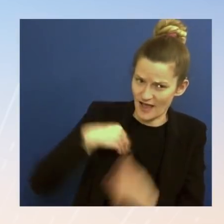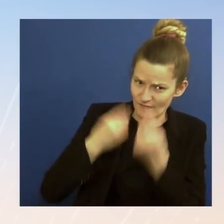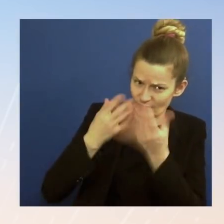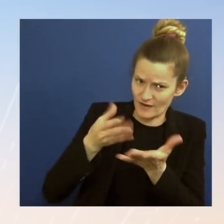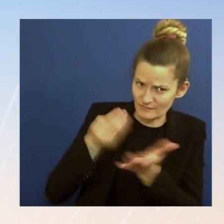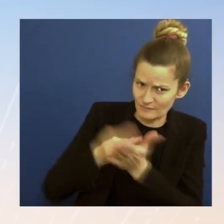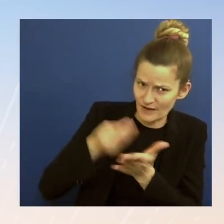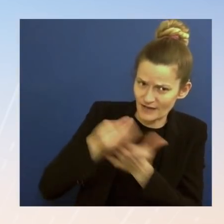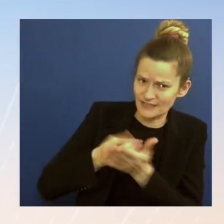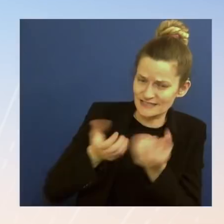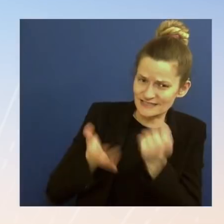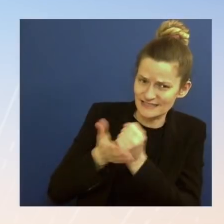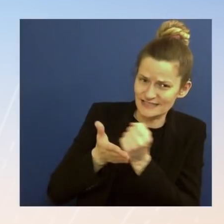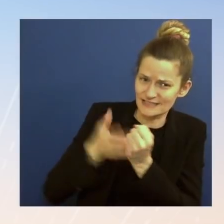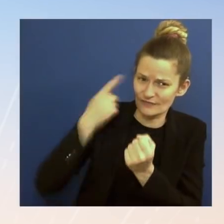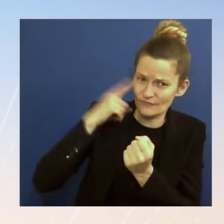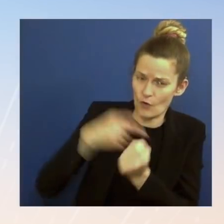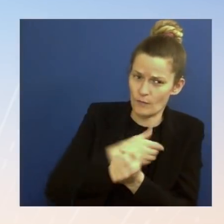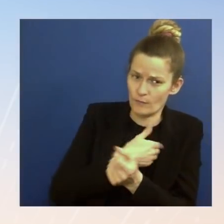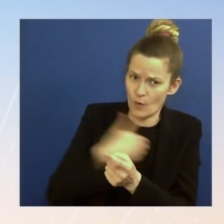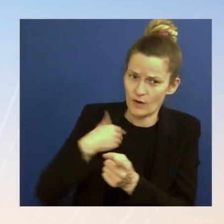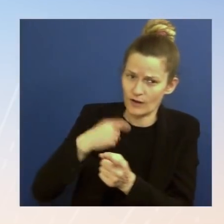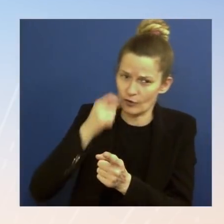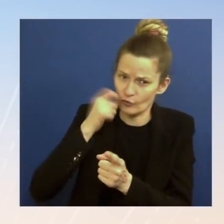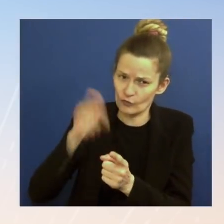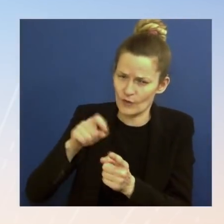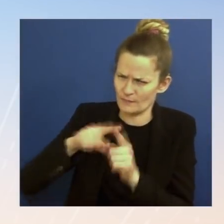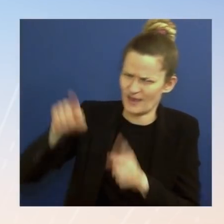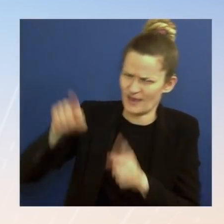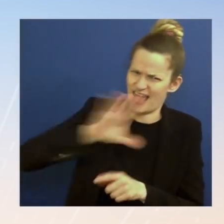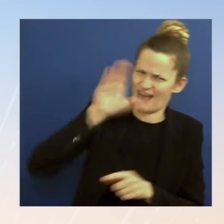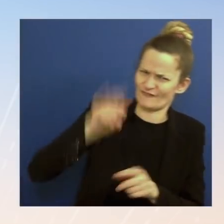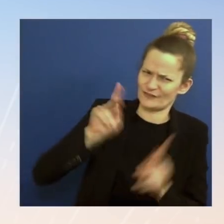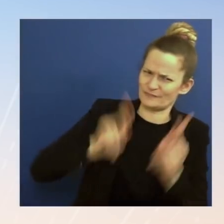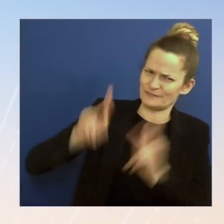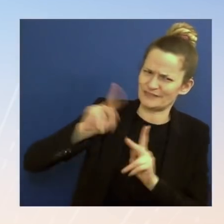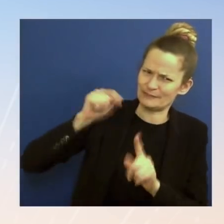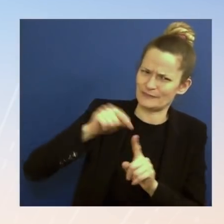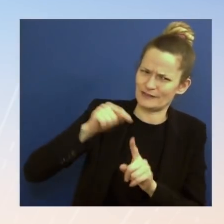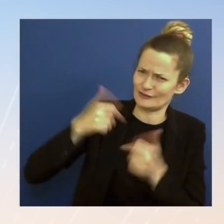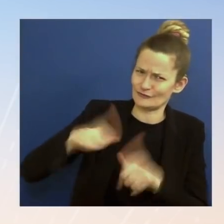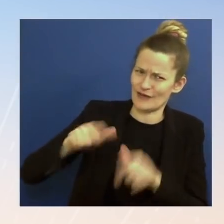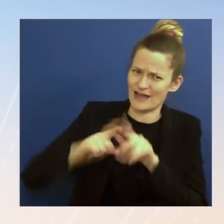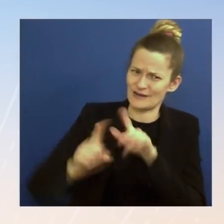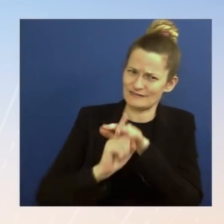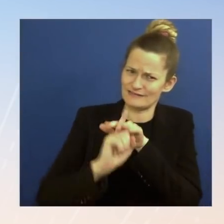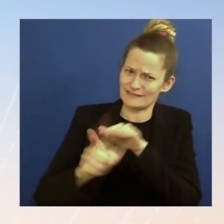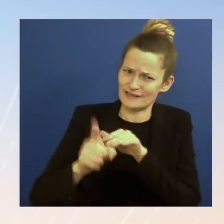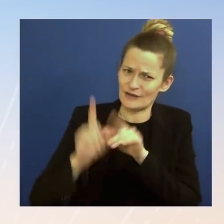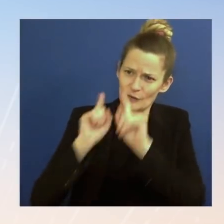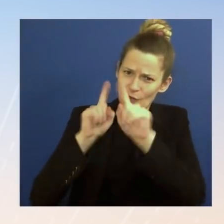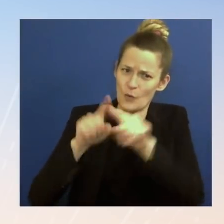from even entering Poland. Why have you not officially -- the White House -- issued a statement condemning racism against Africans in Ukraine?